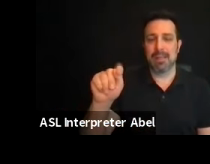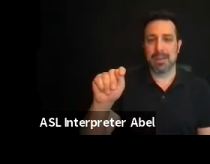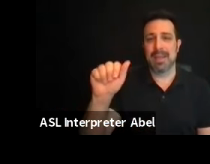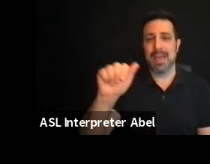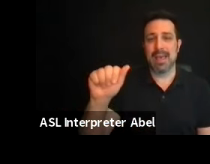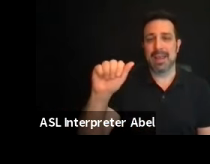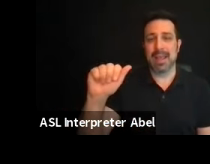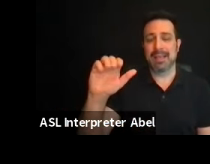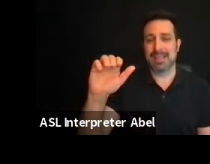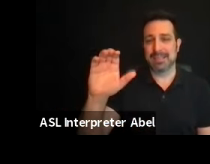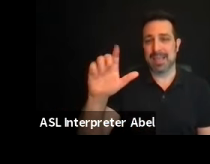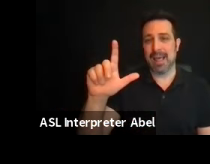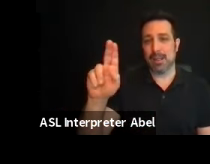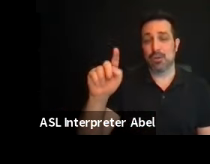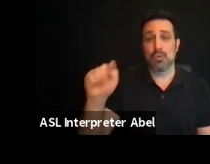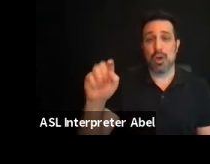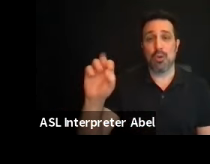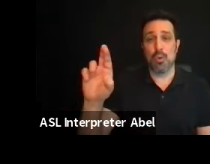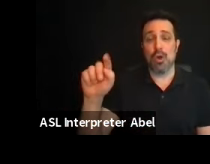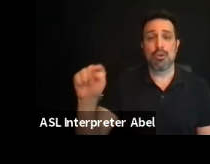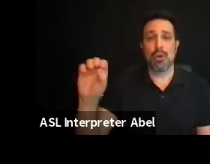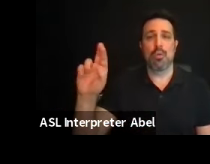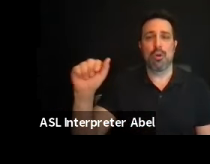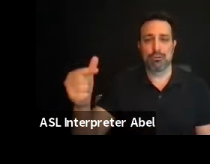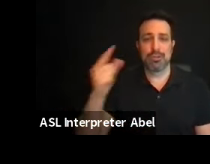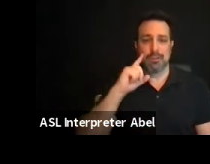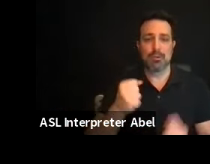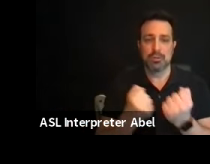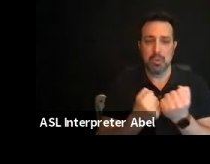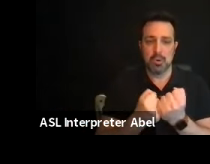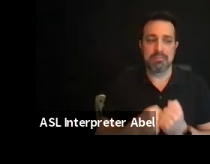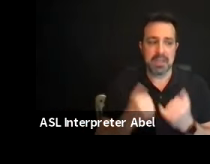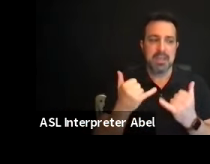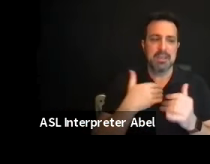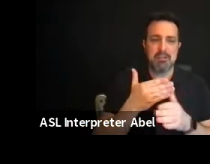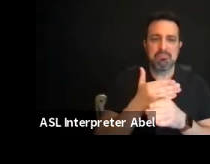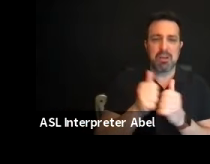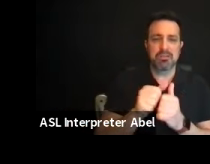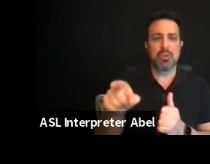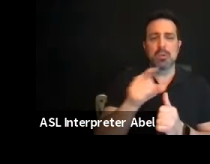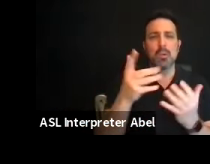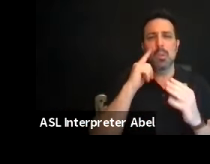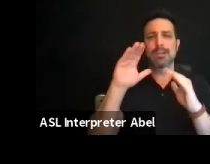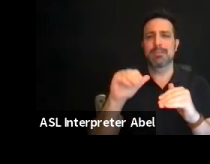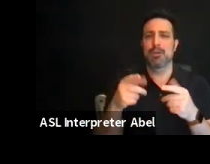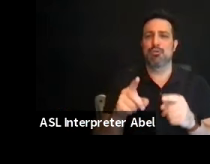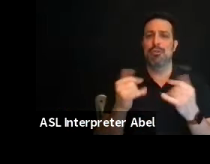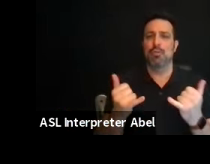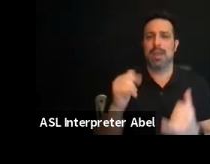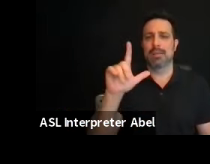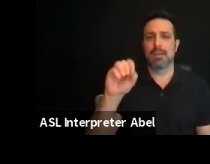and if you need any zoom or tech support, please e-mail